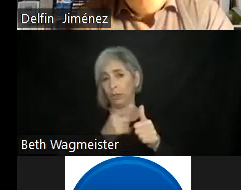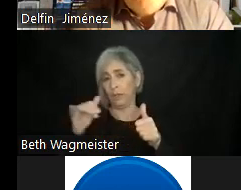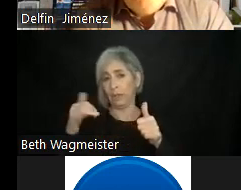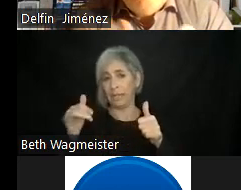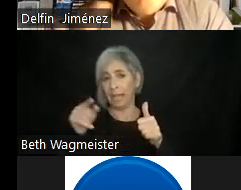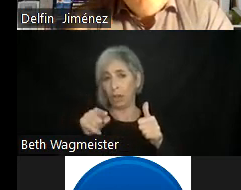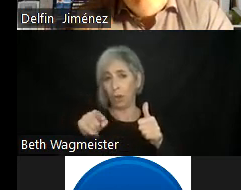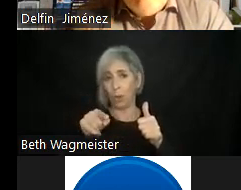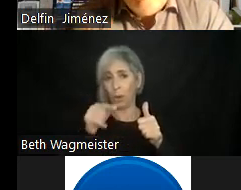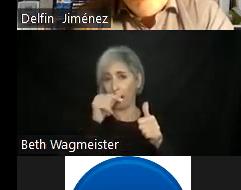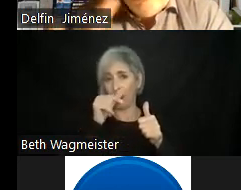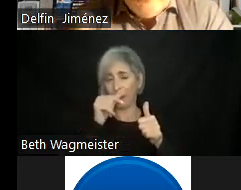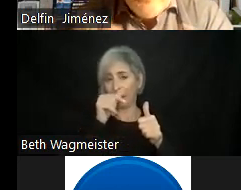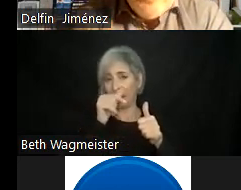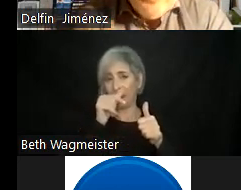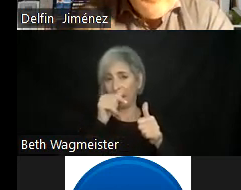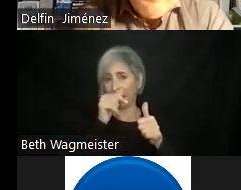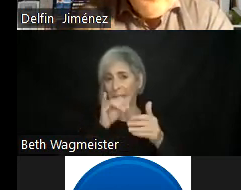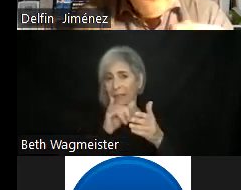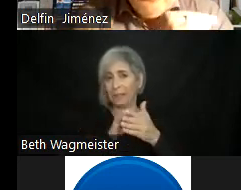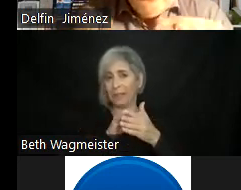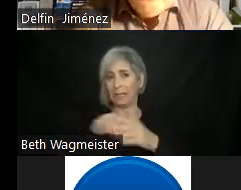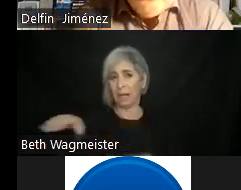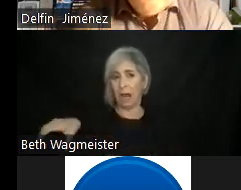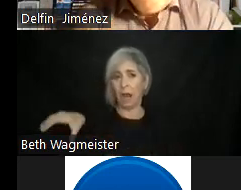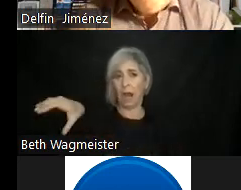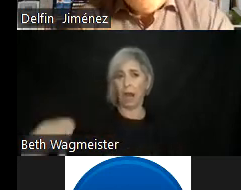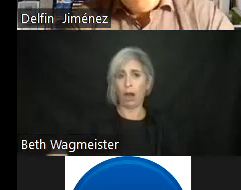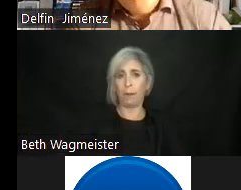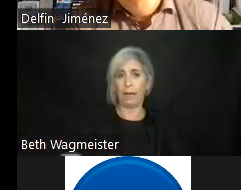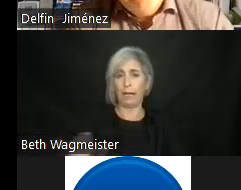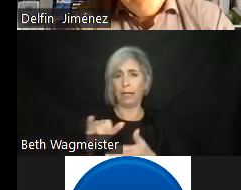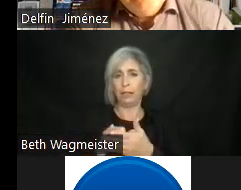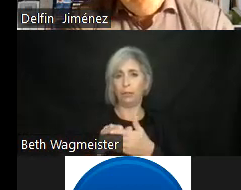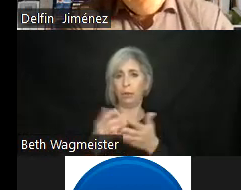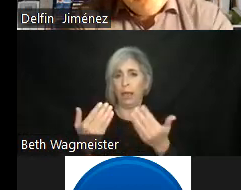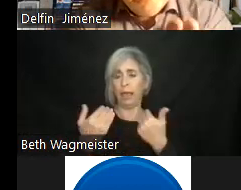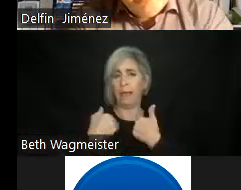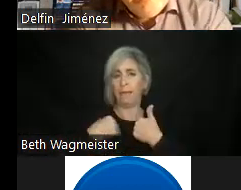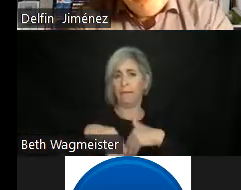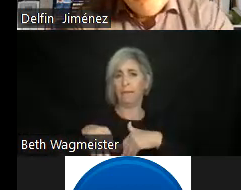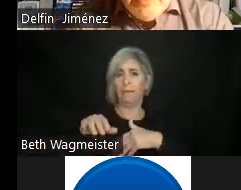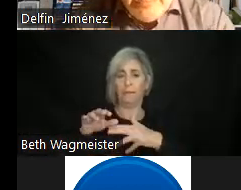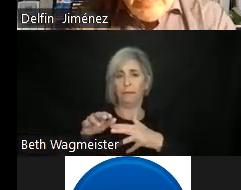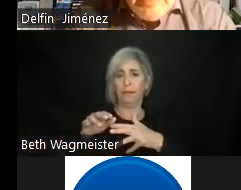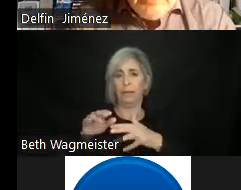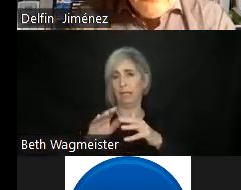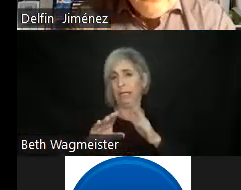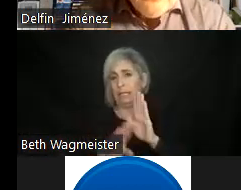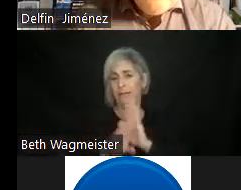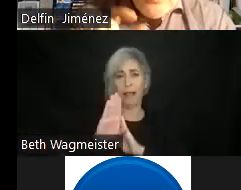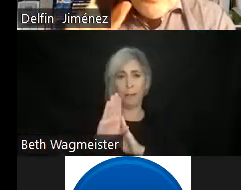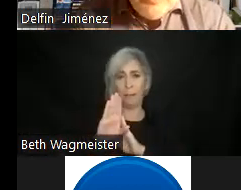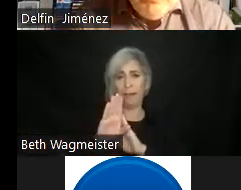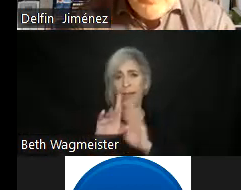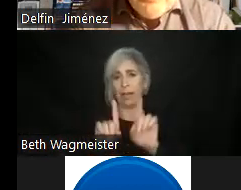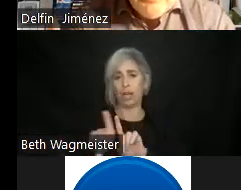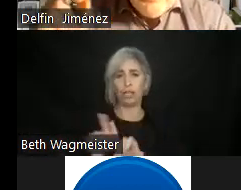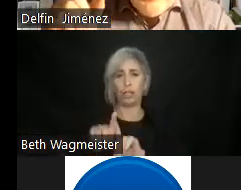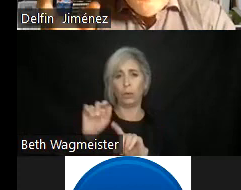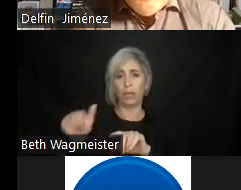with tactile environment is necessary to locate the change of level. And the other key point is